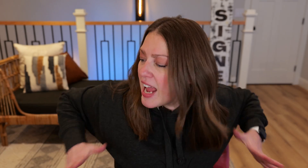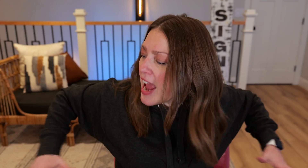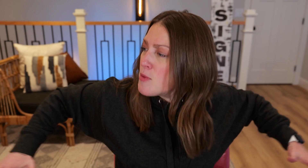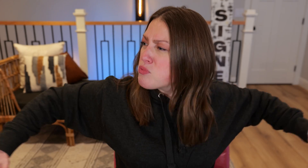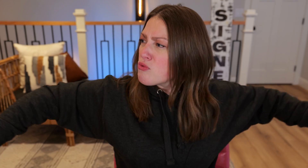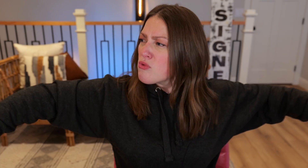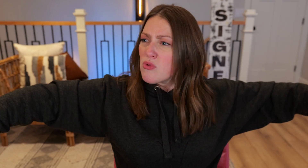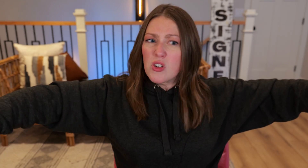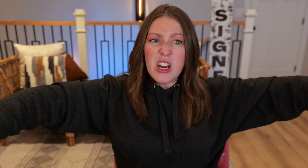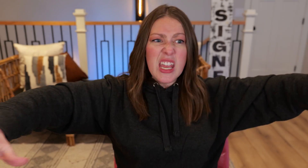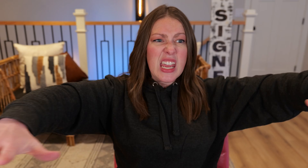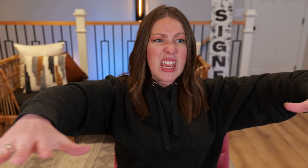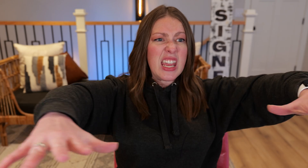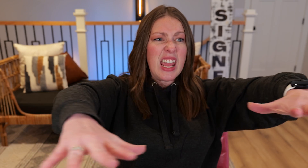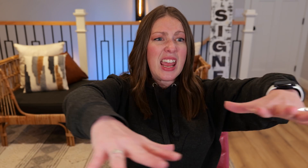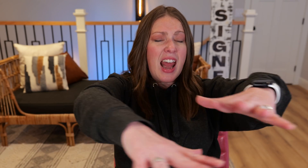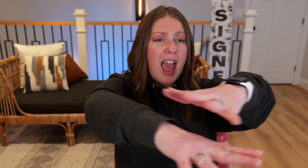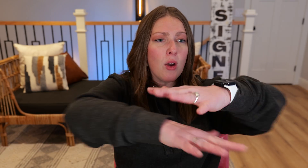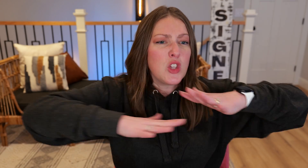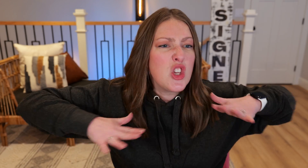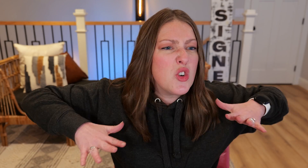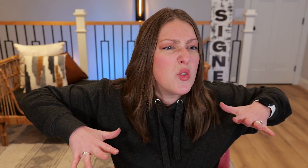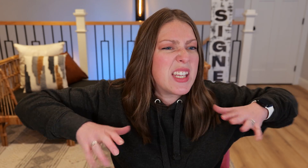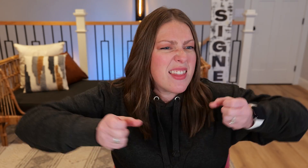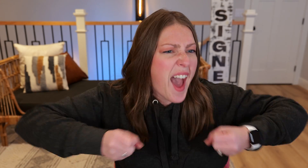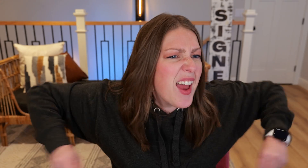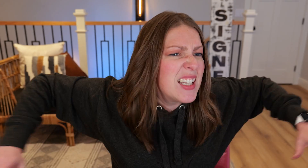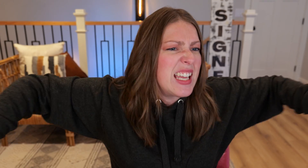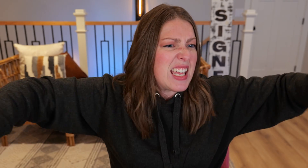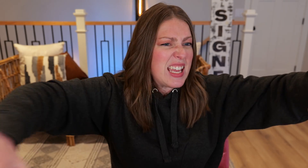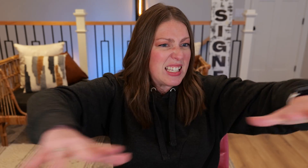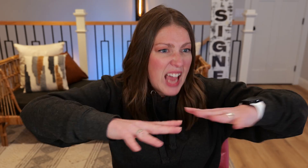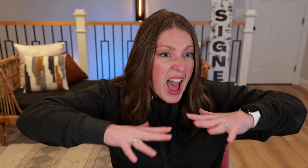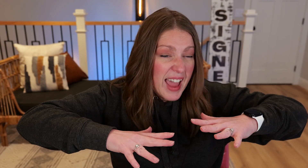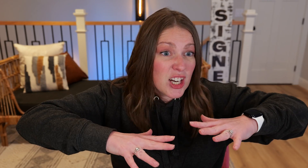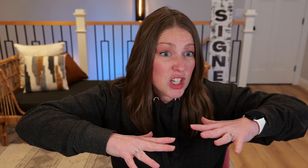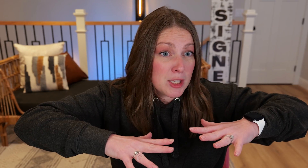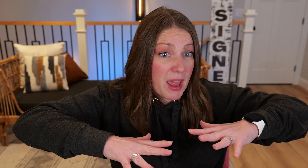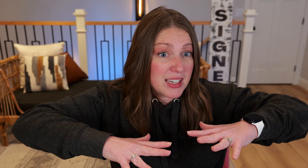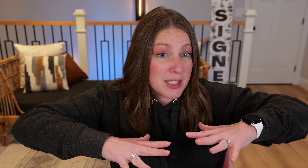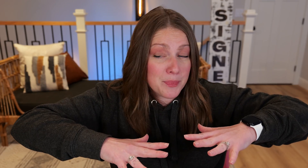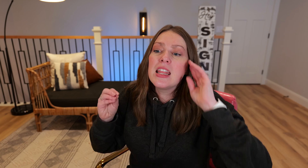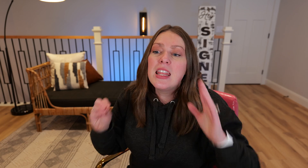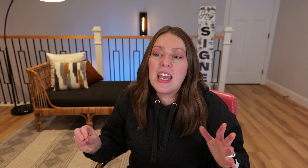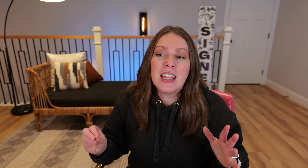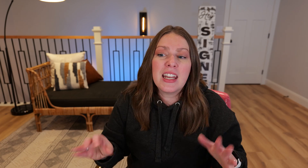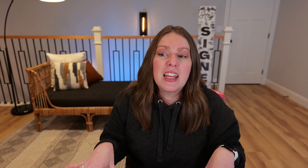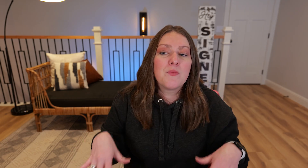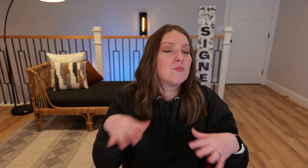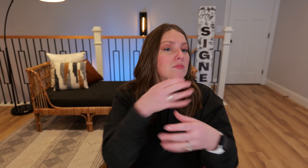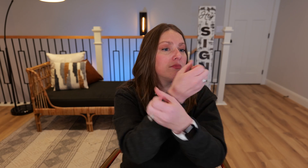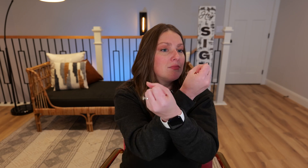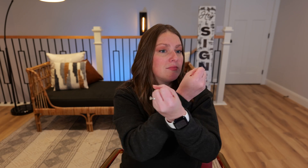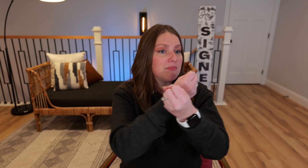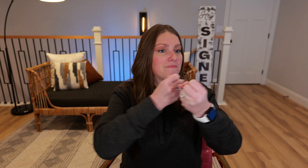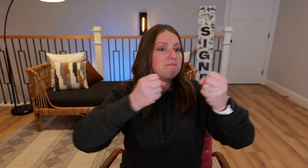and bring it out using that entire space. Then